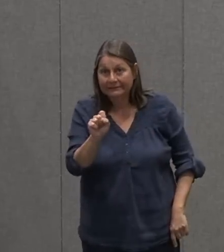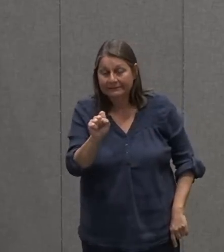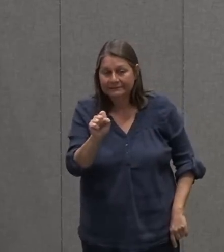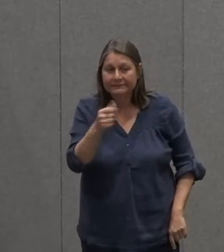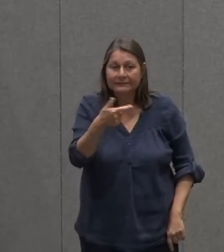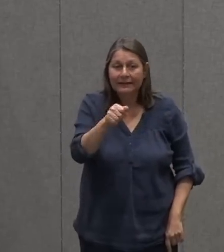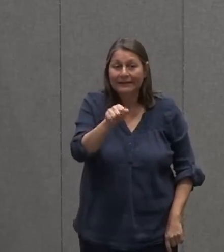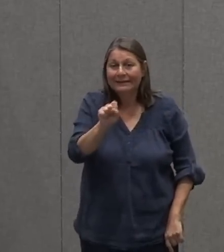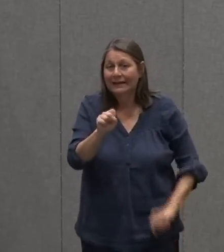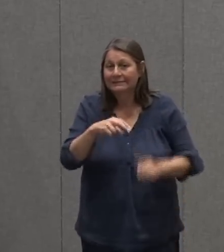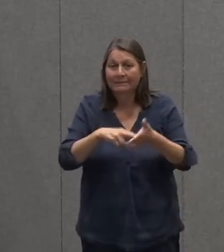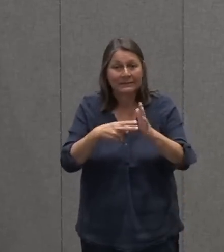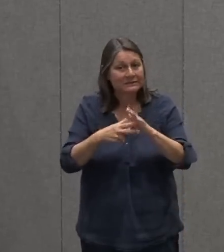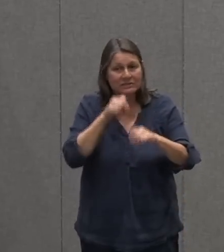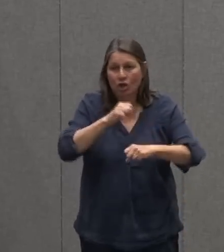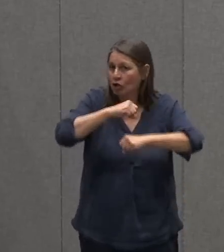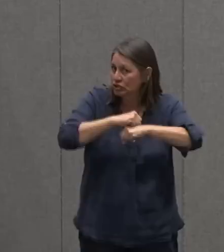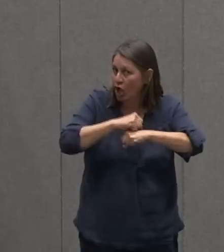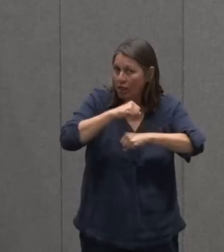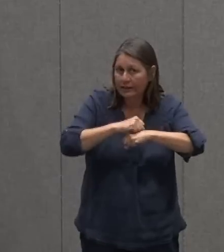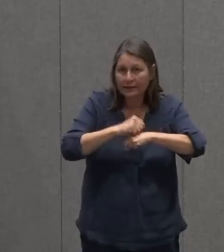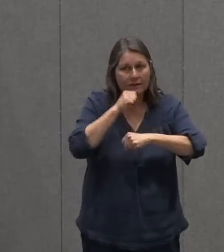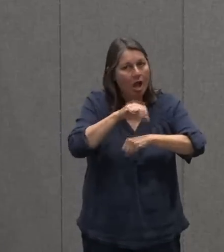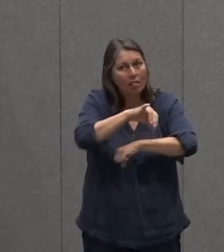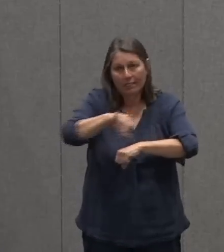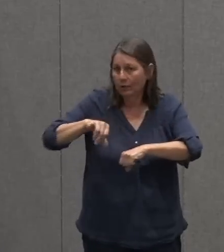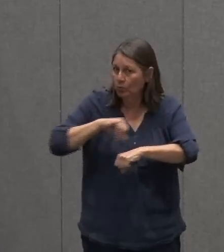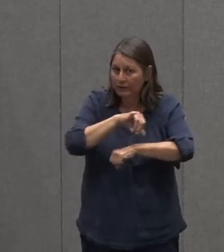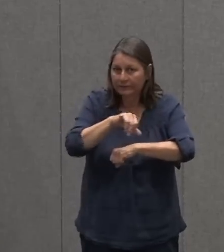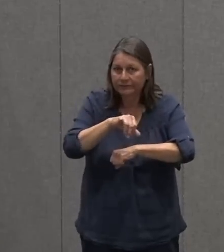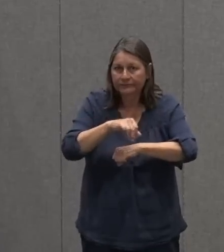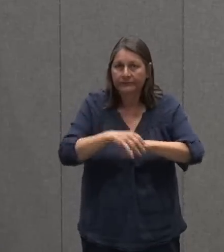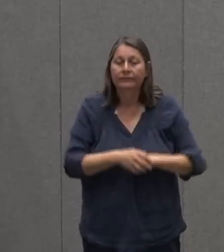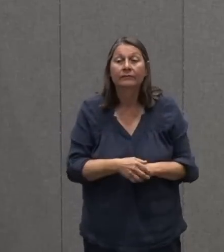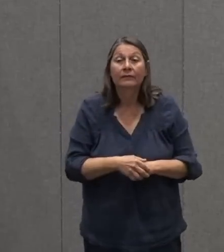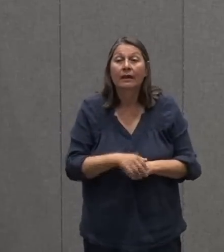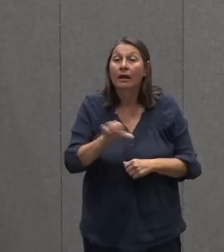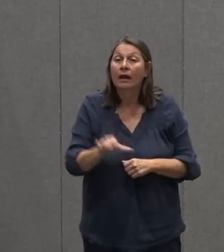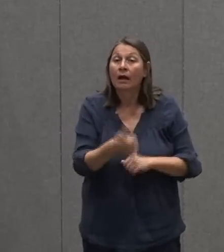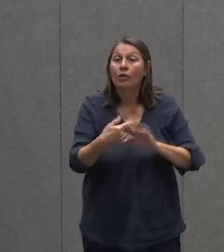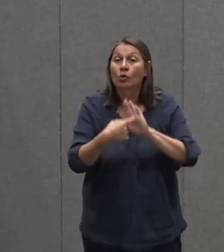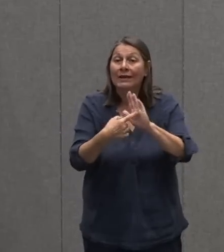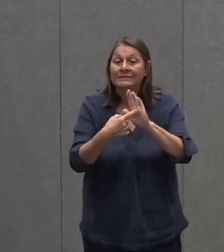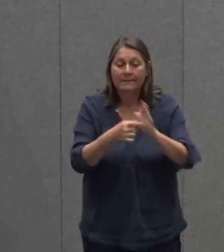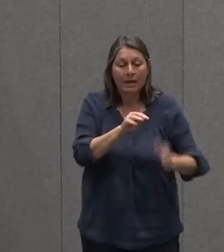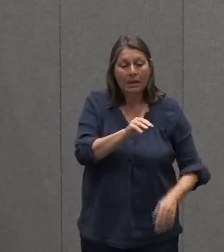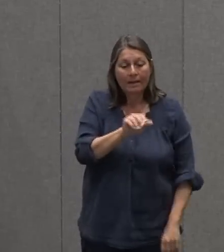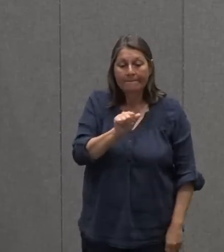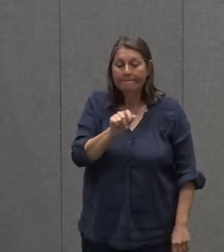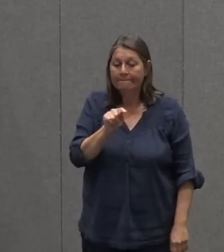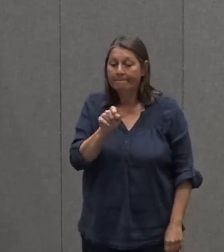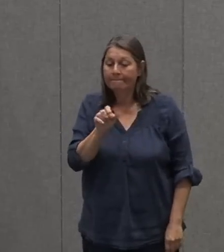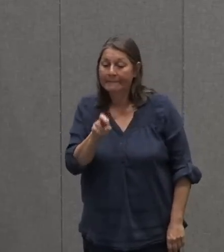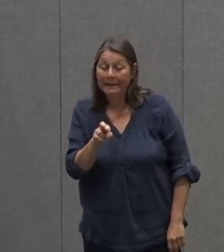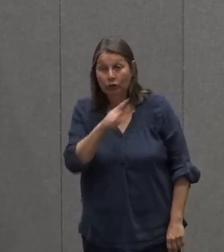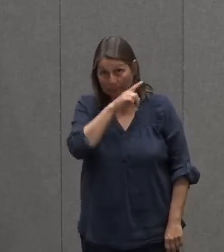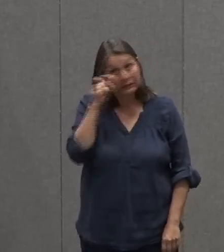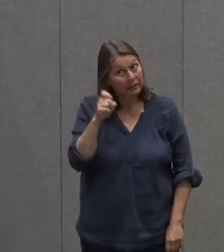or a solid. So let's look at some other examples of matter because air is matter